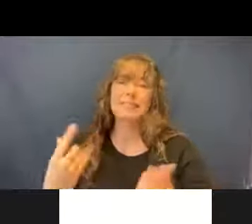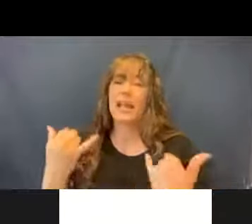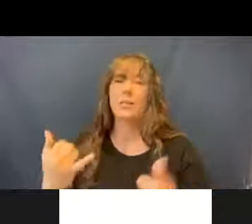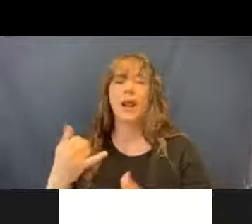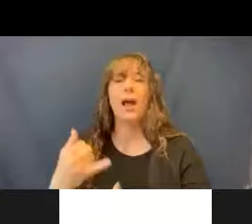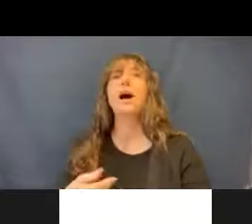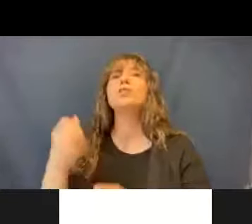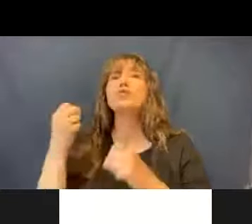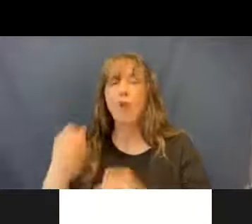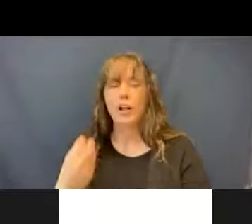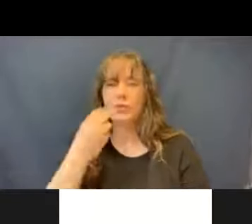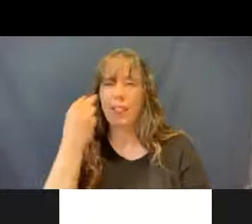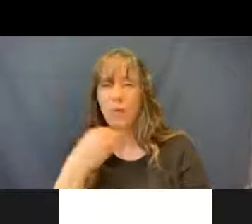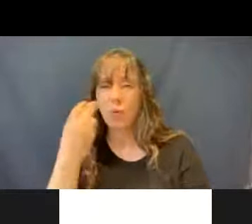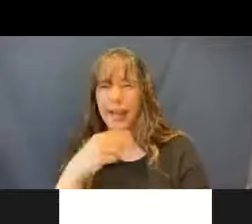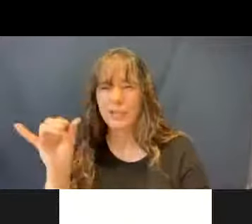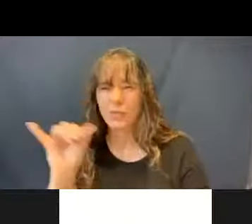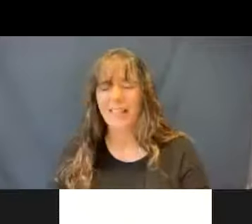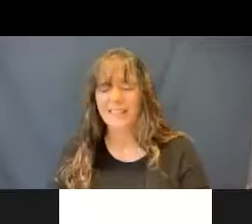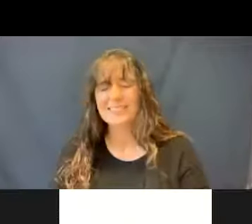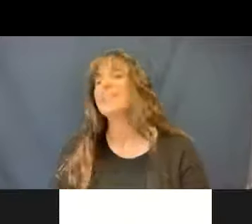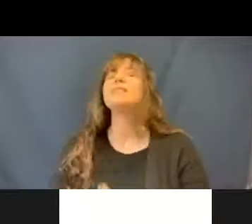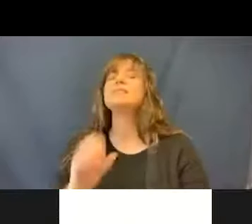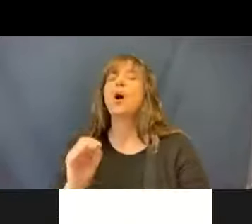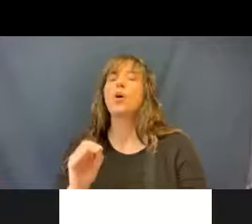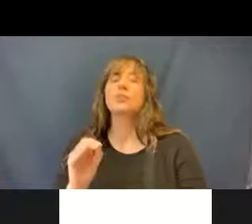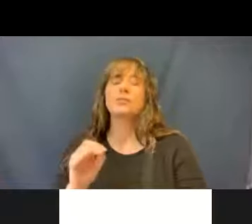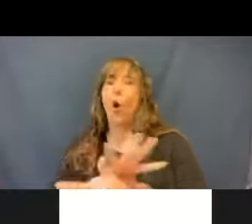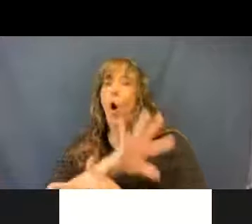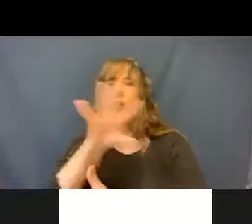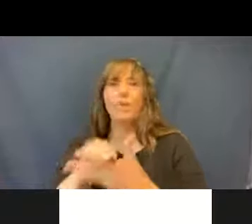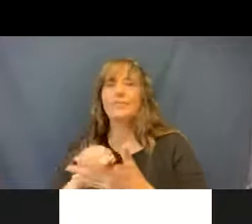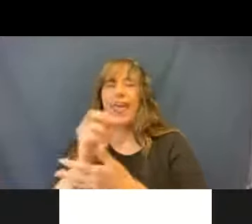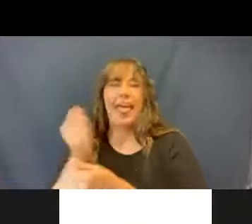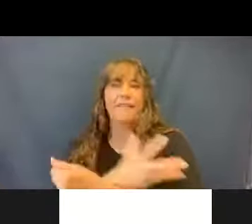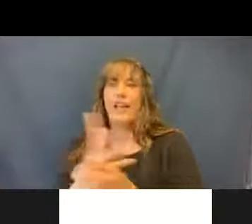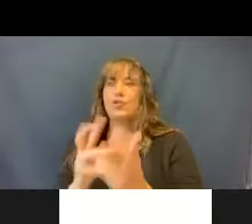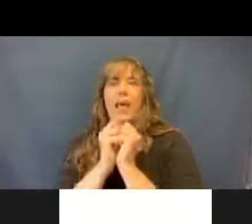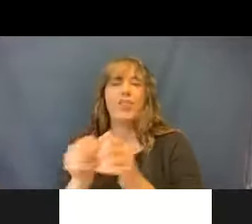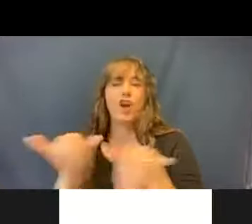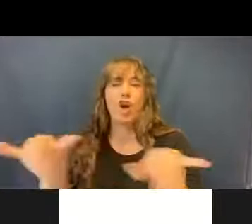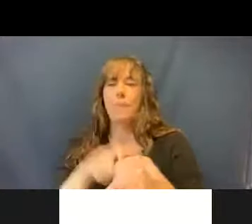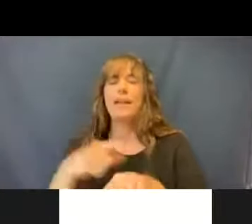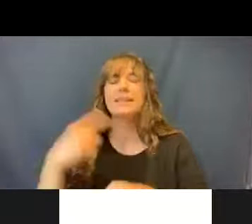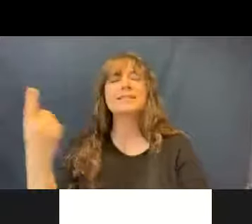So just an all comprehensive thing together, but it's just something that, like, you don't